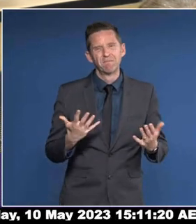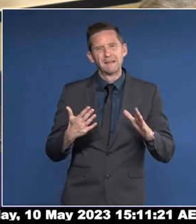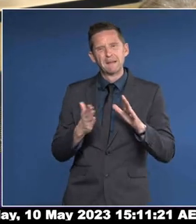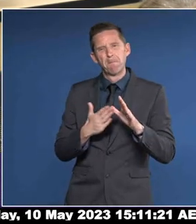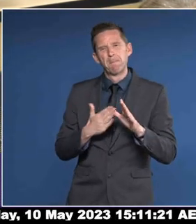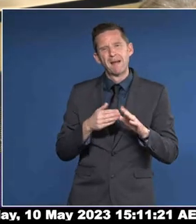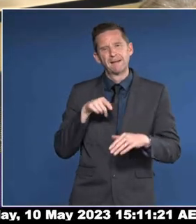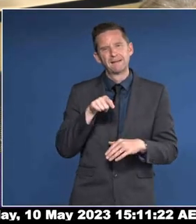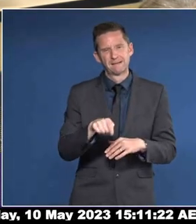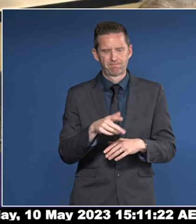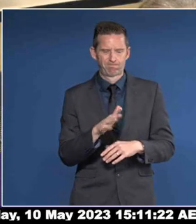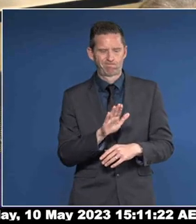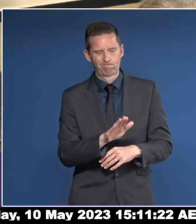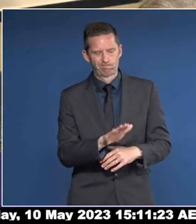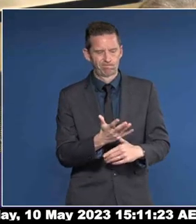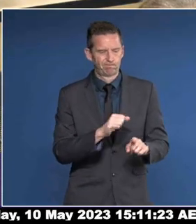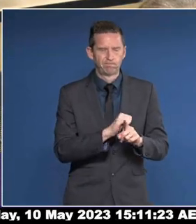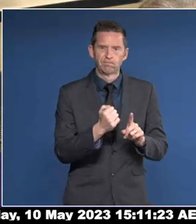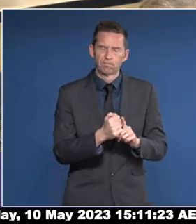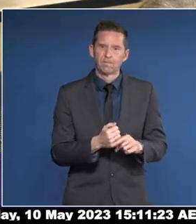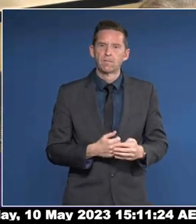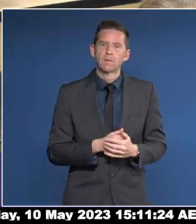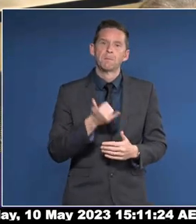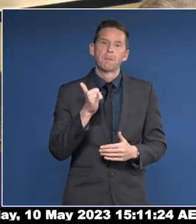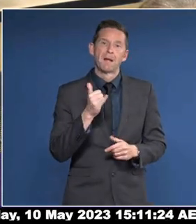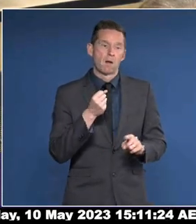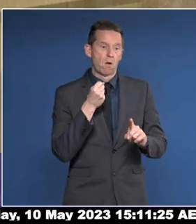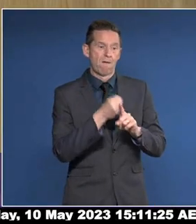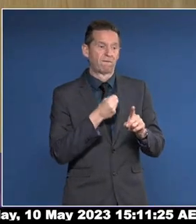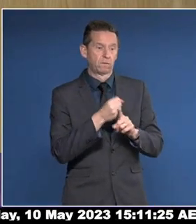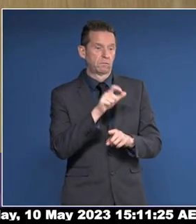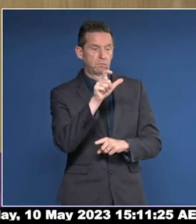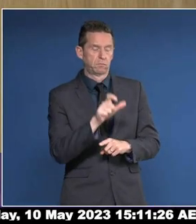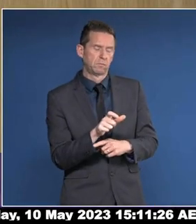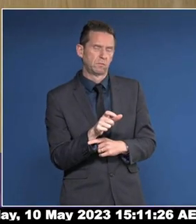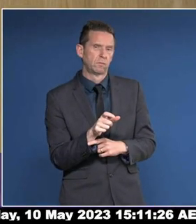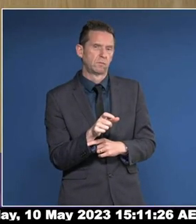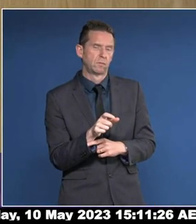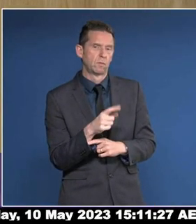So, it may be that an advocate is engaged by the clinical service.